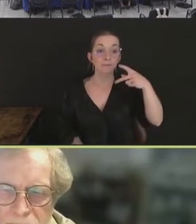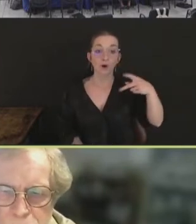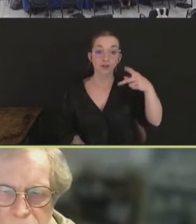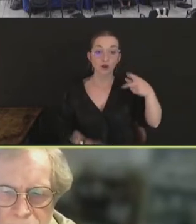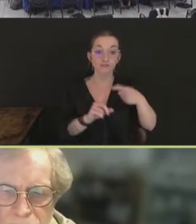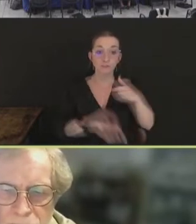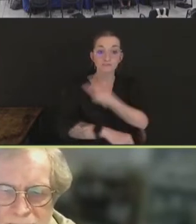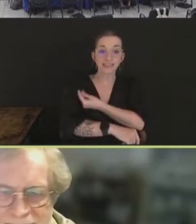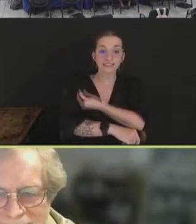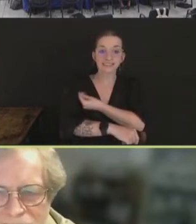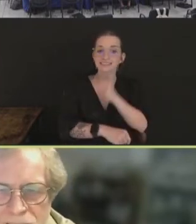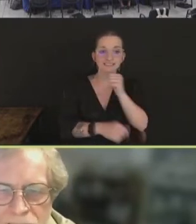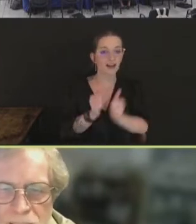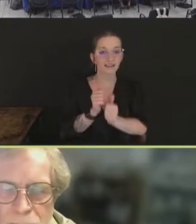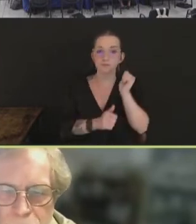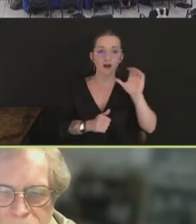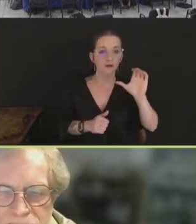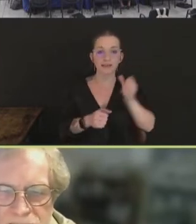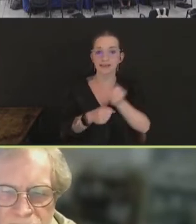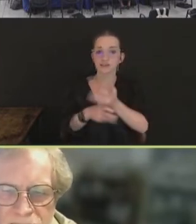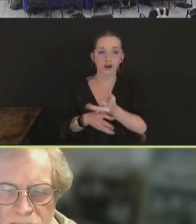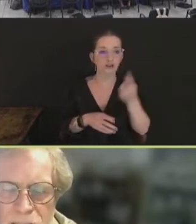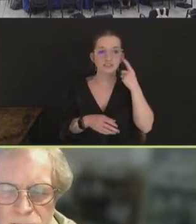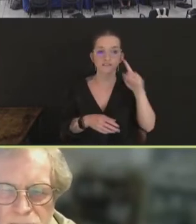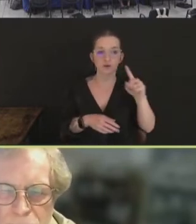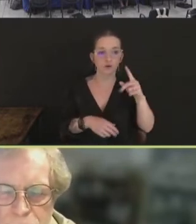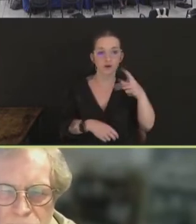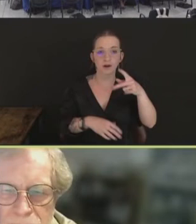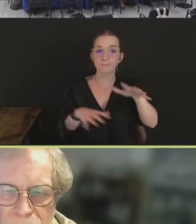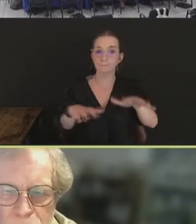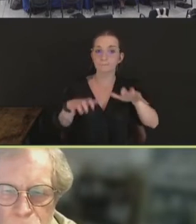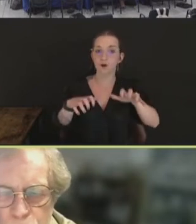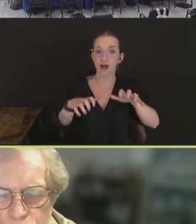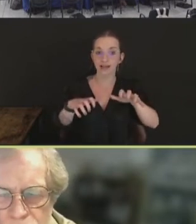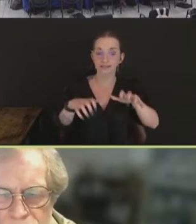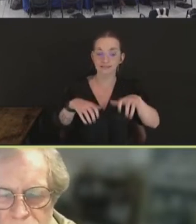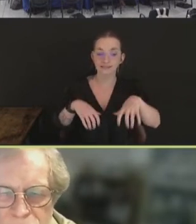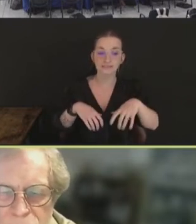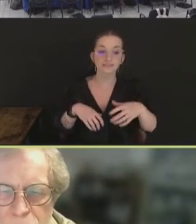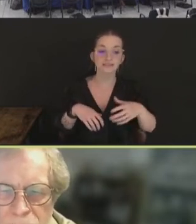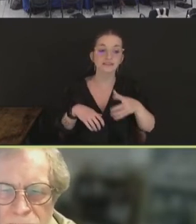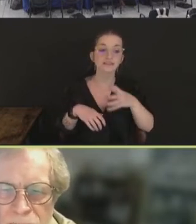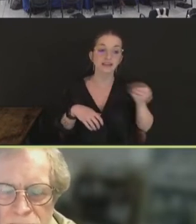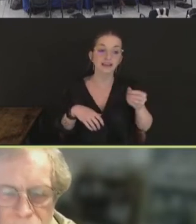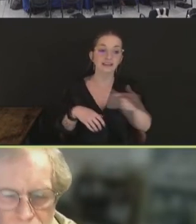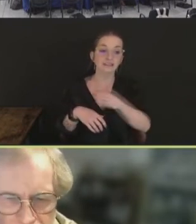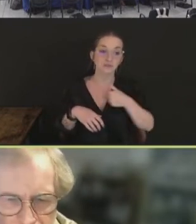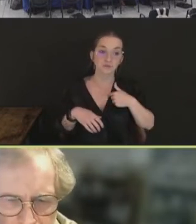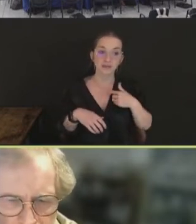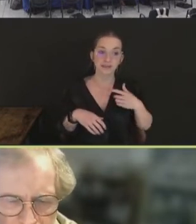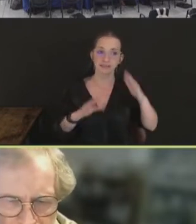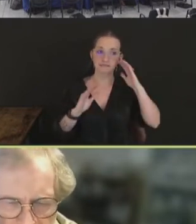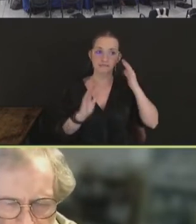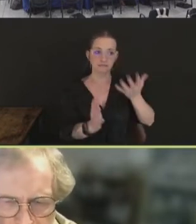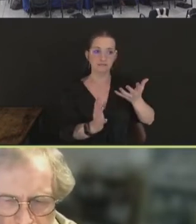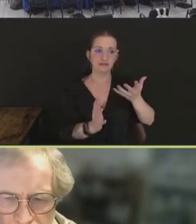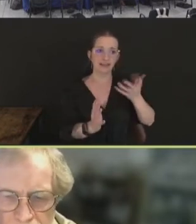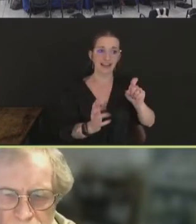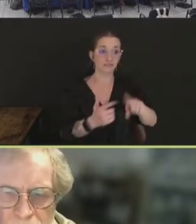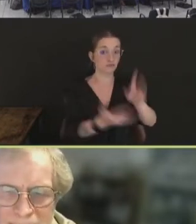And it's been exceeded by this idea of stopping type two VDPV by stopping type two vaccination,